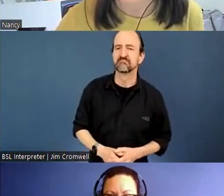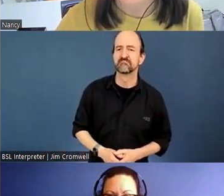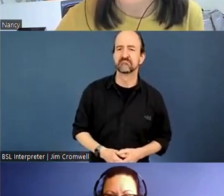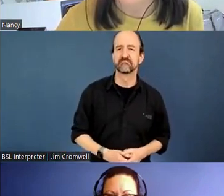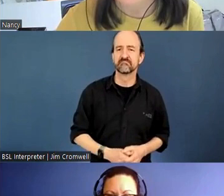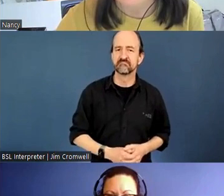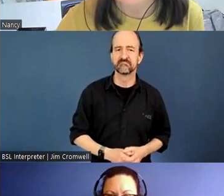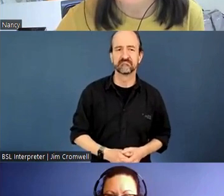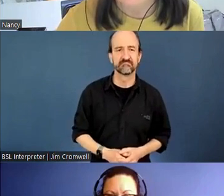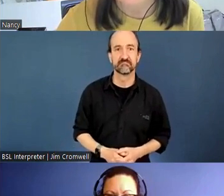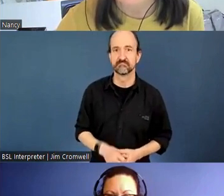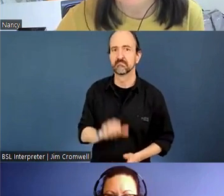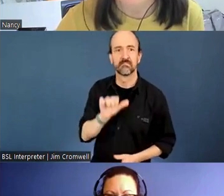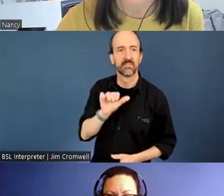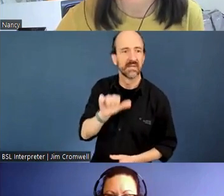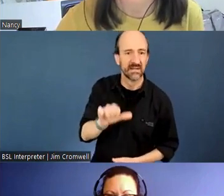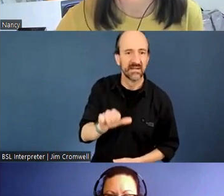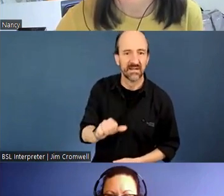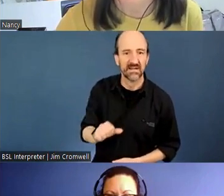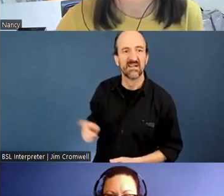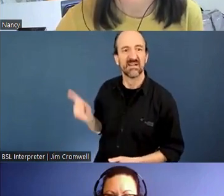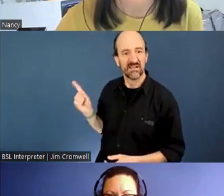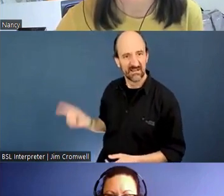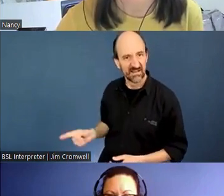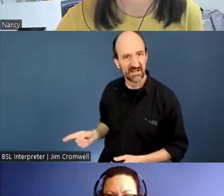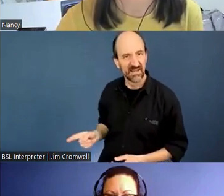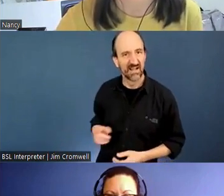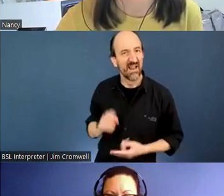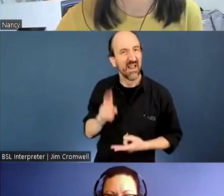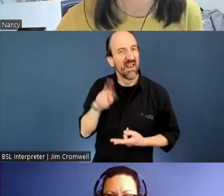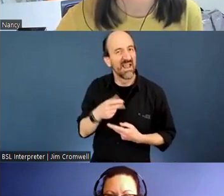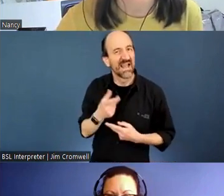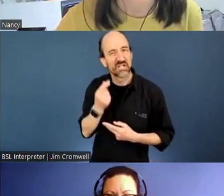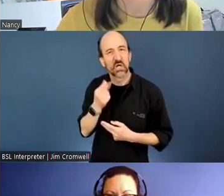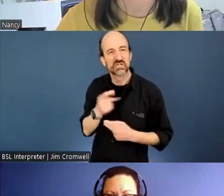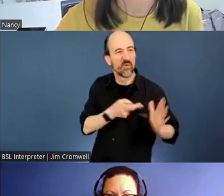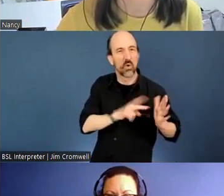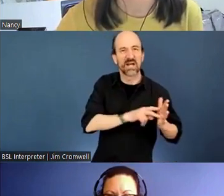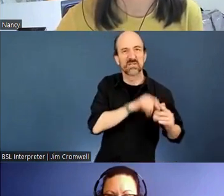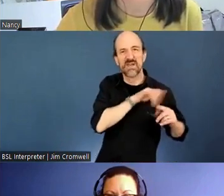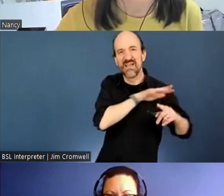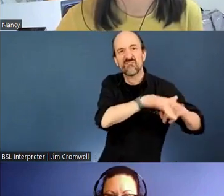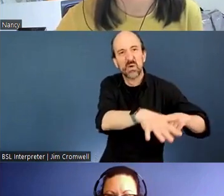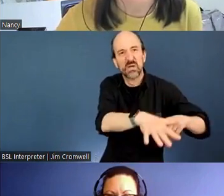Yes, I would imagine there is less chance of organisational influence. Yes, because the community